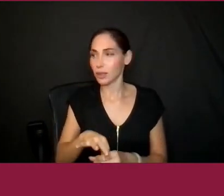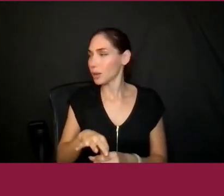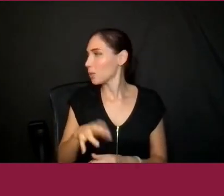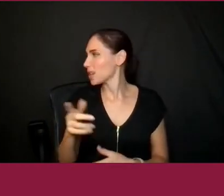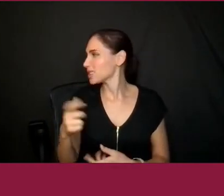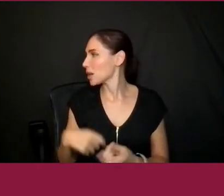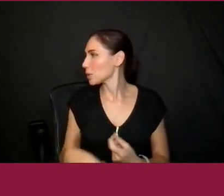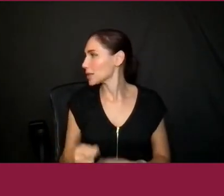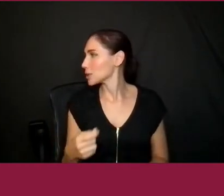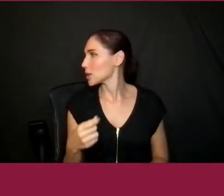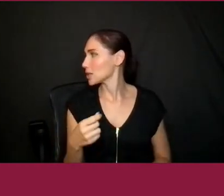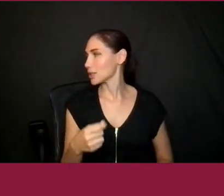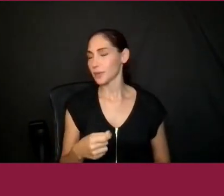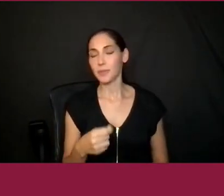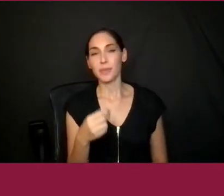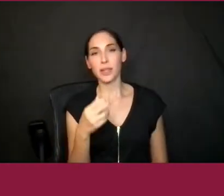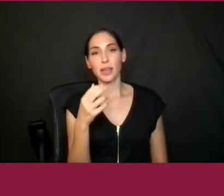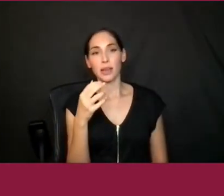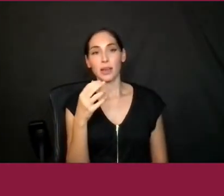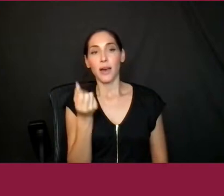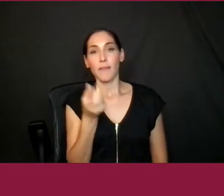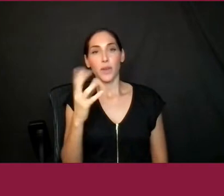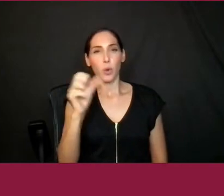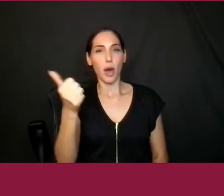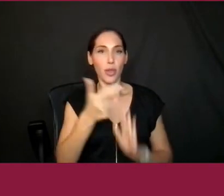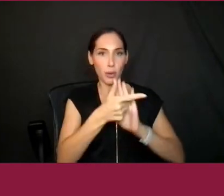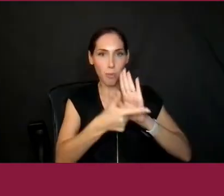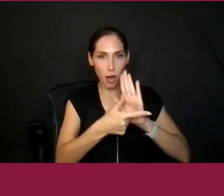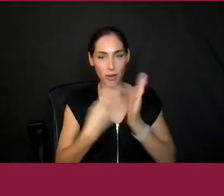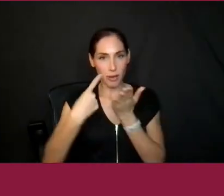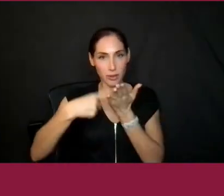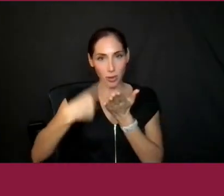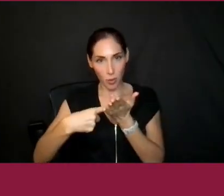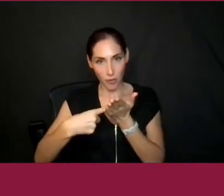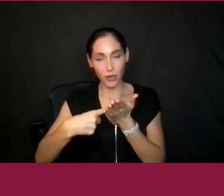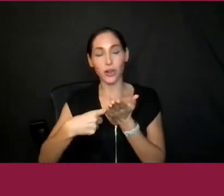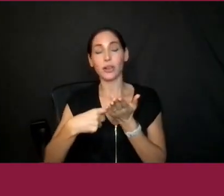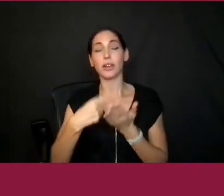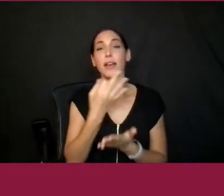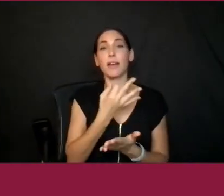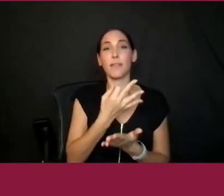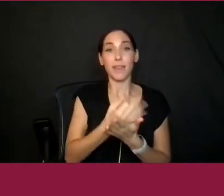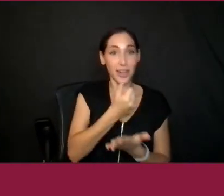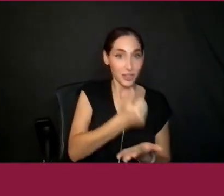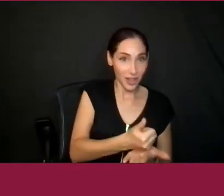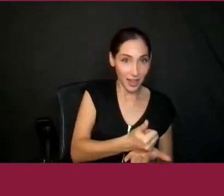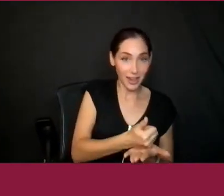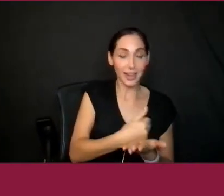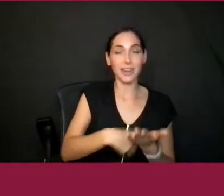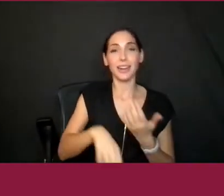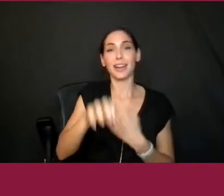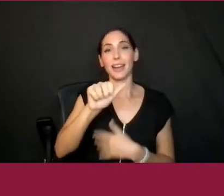Um, just a couple other bills to go over. Financial aid, AB1885